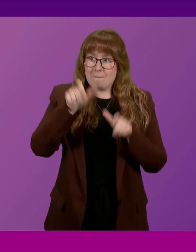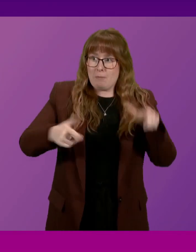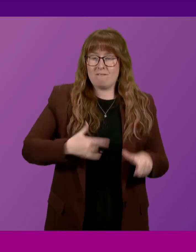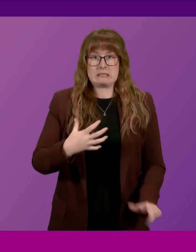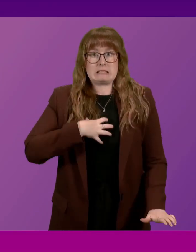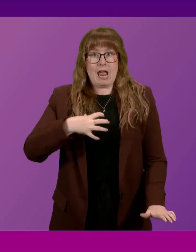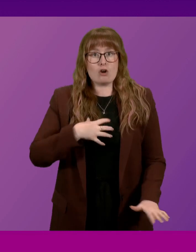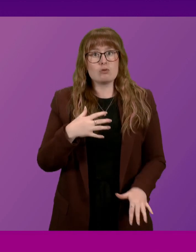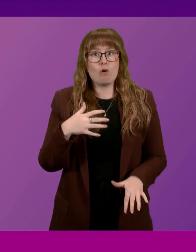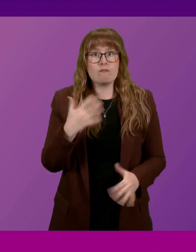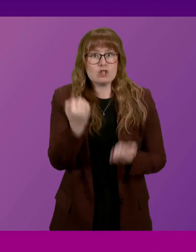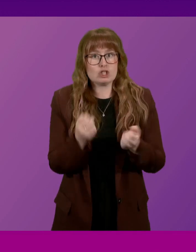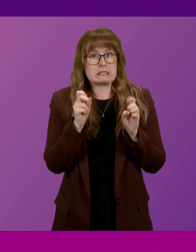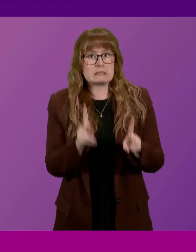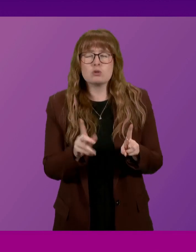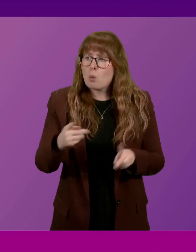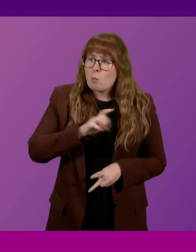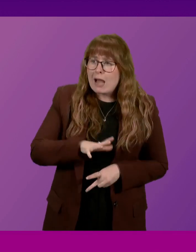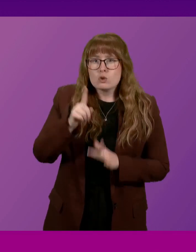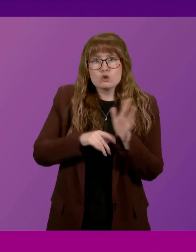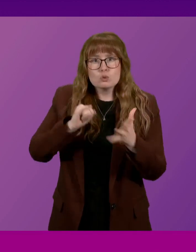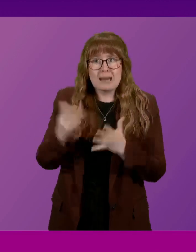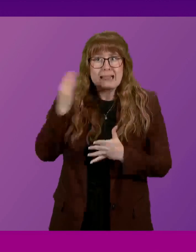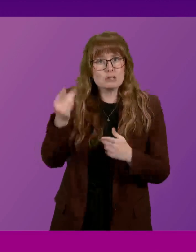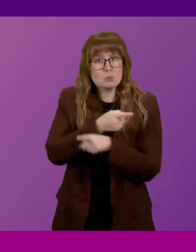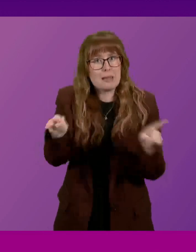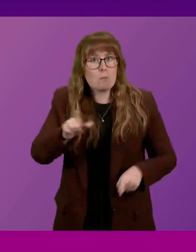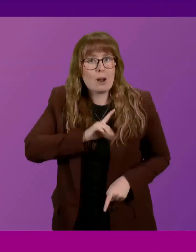so why will John Swinney not listen to them?